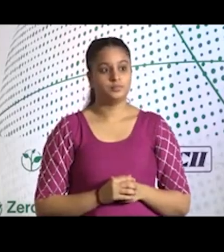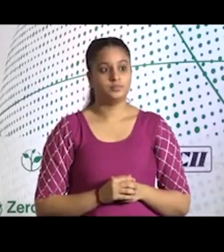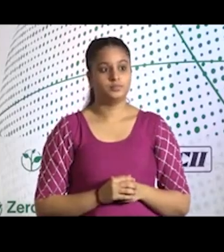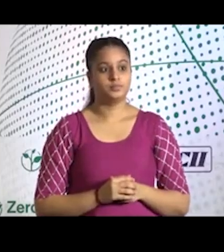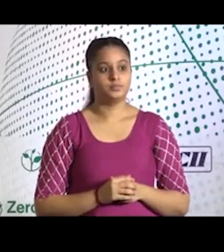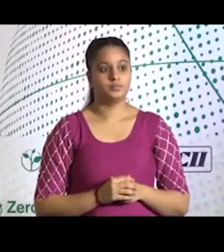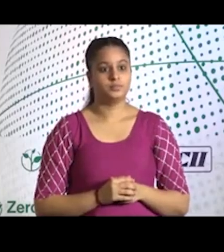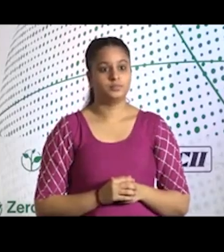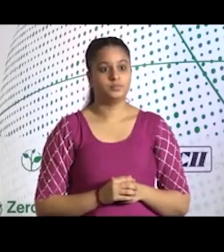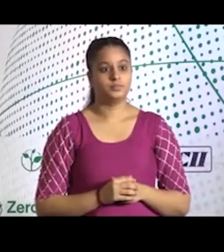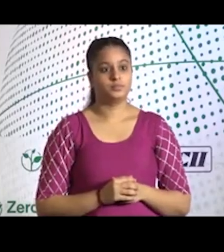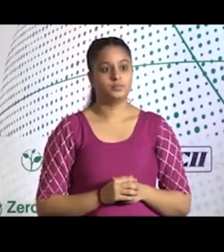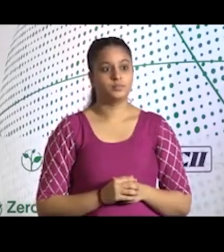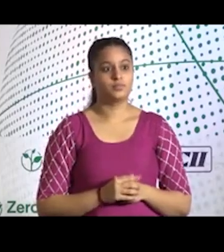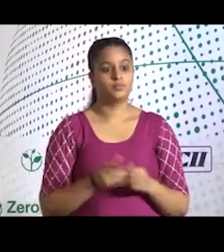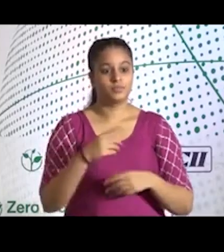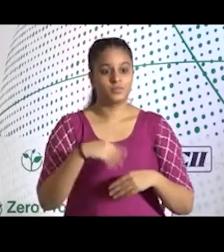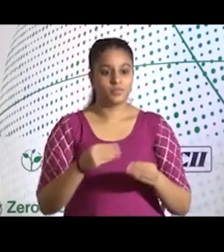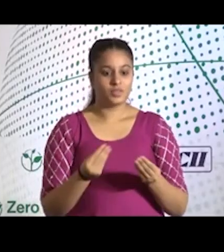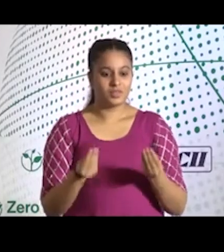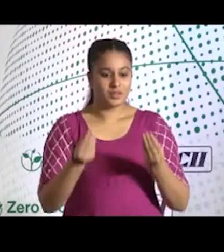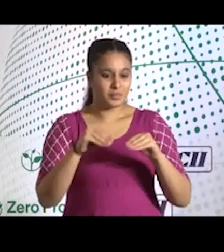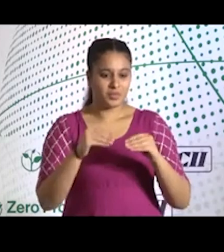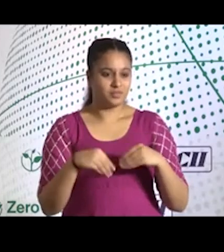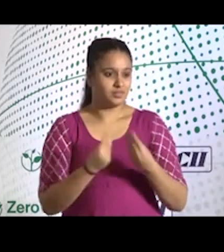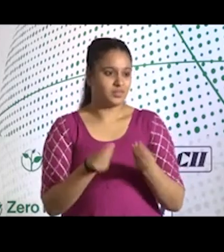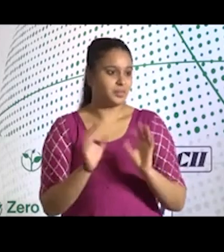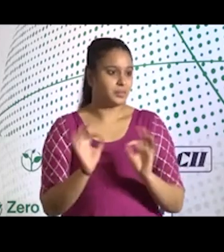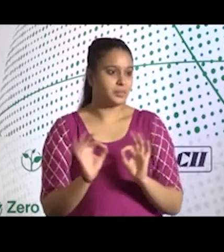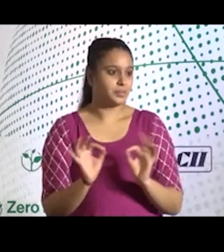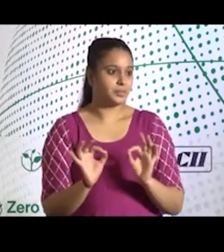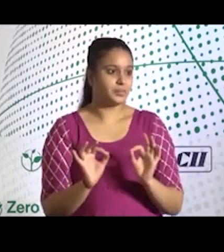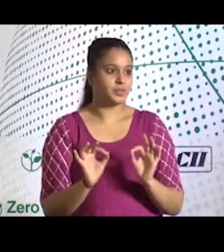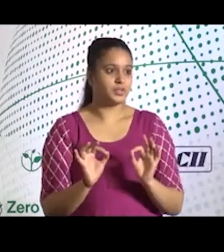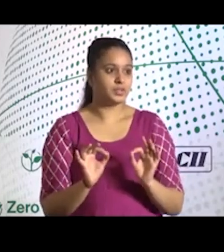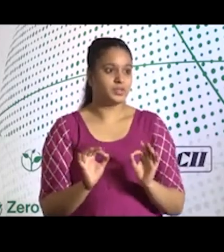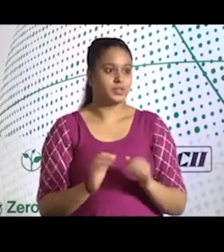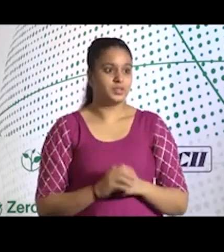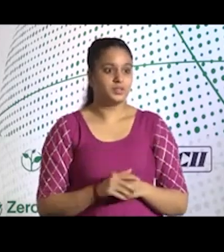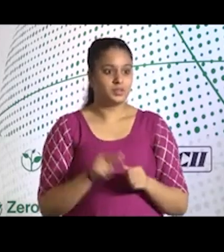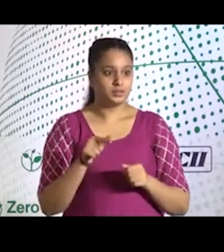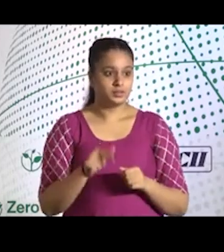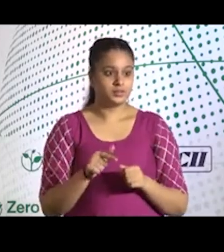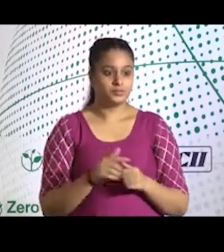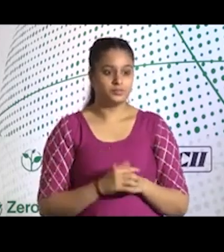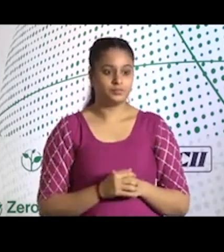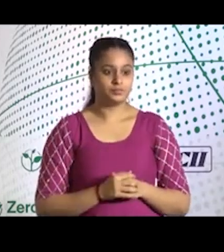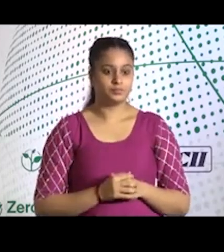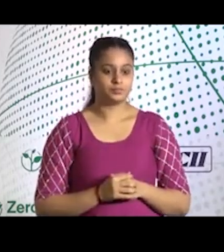which, if not fulfilled, leads to in a position.